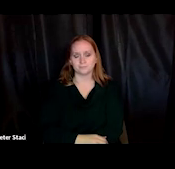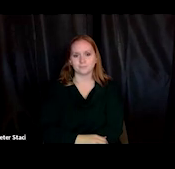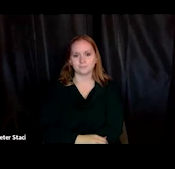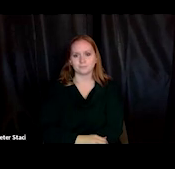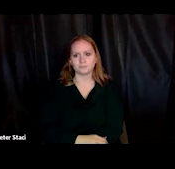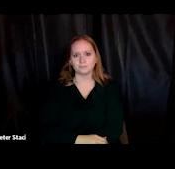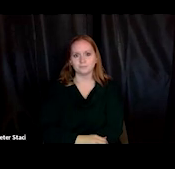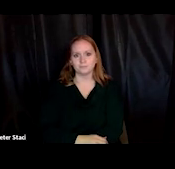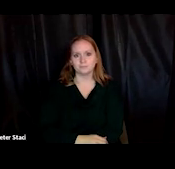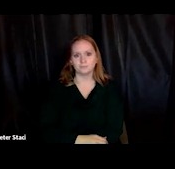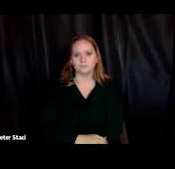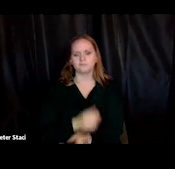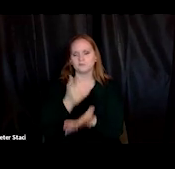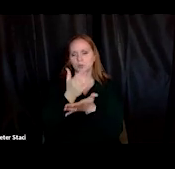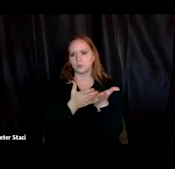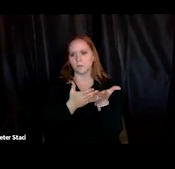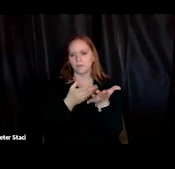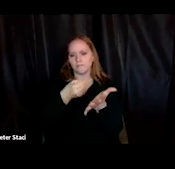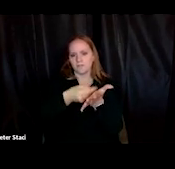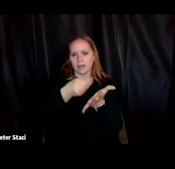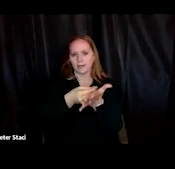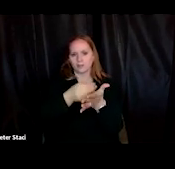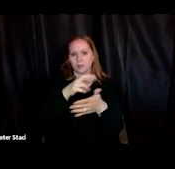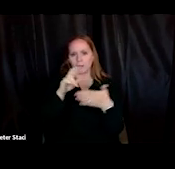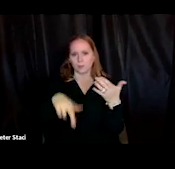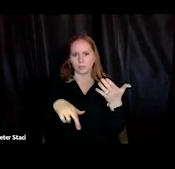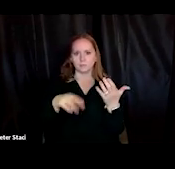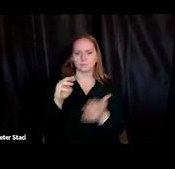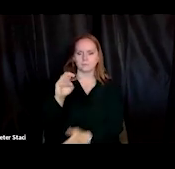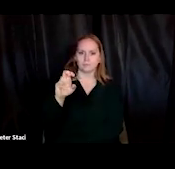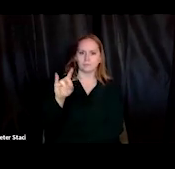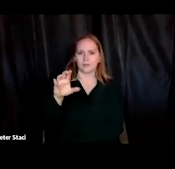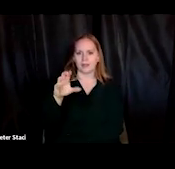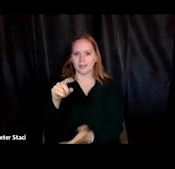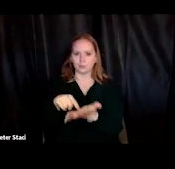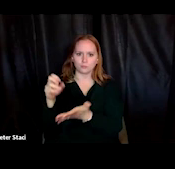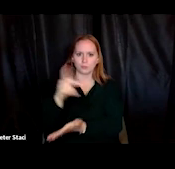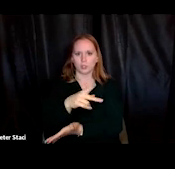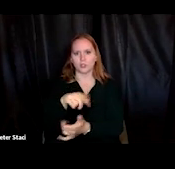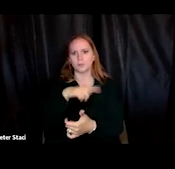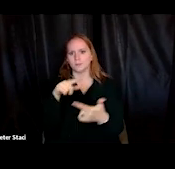These are just some of the financial outcomes. Looking at Medicaid reimbursement, general assistance reimbursements, retroactive back payments, and the, you know,